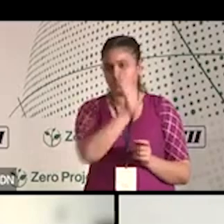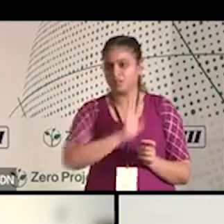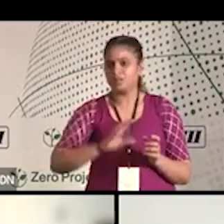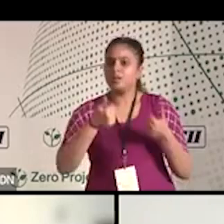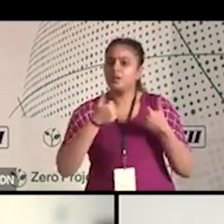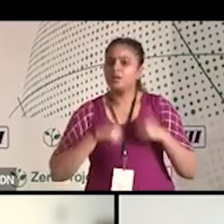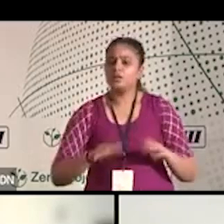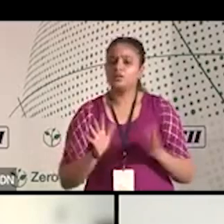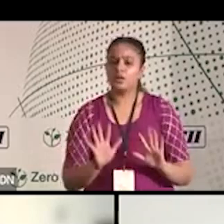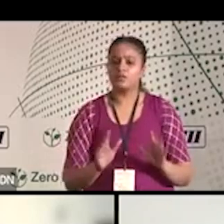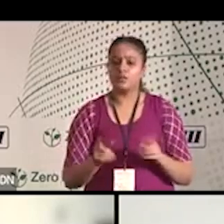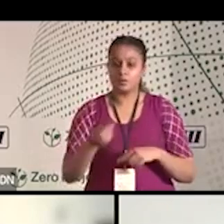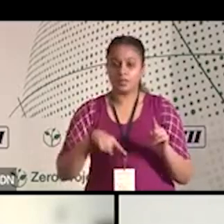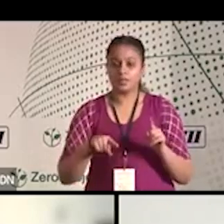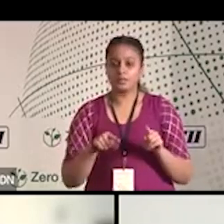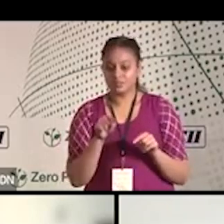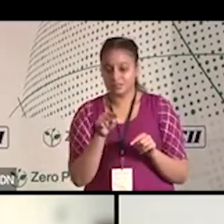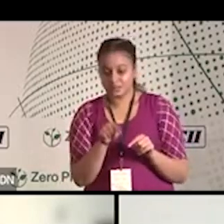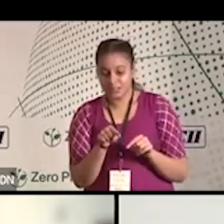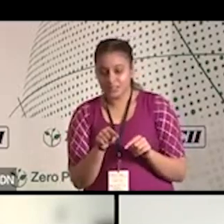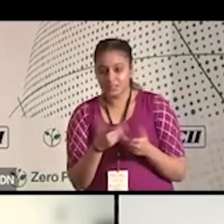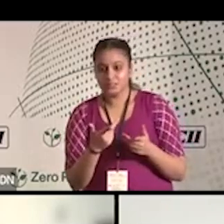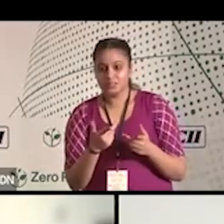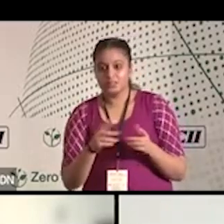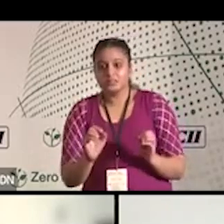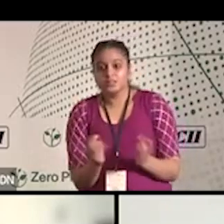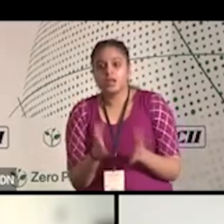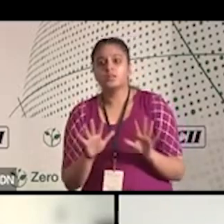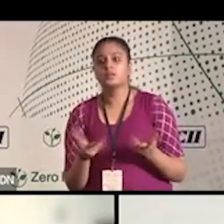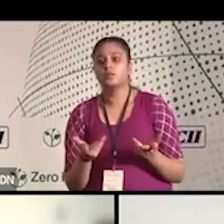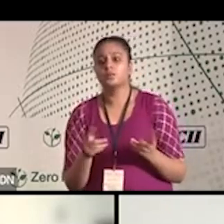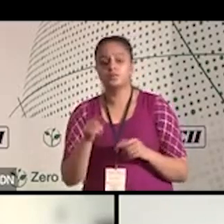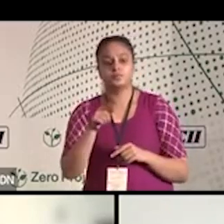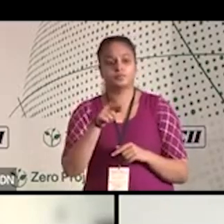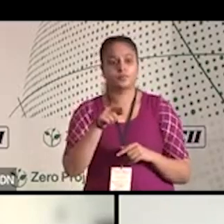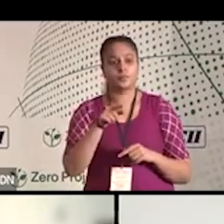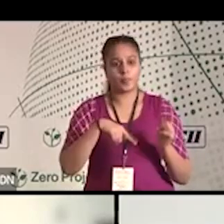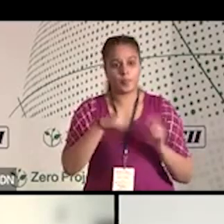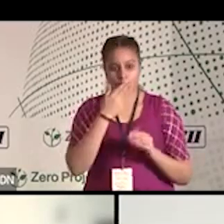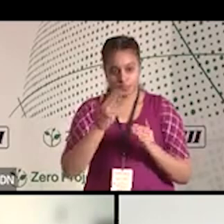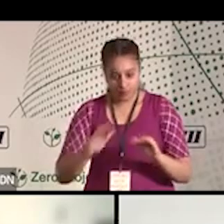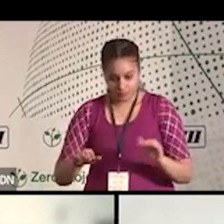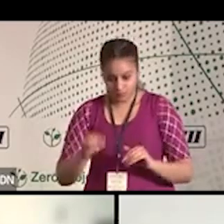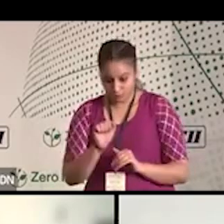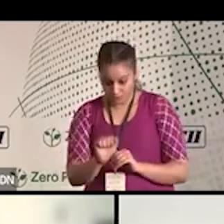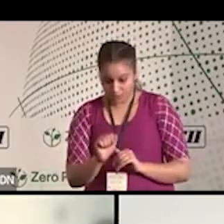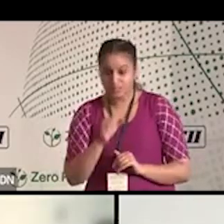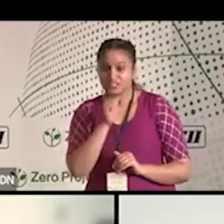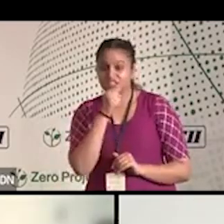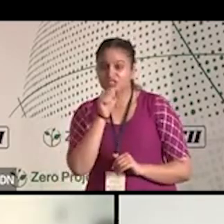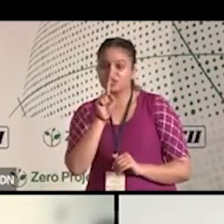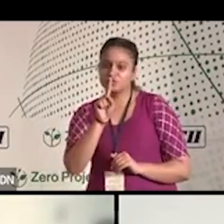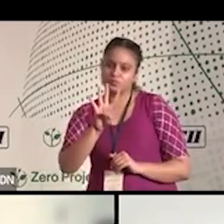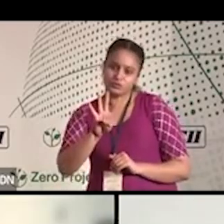But how much does it really begin? And is it only when the child is 14 years that we start